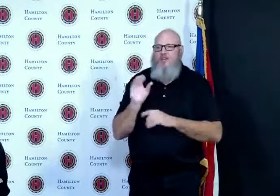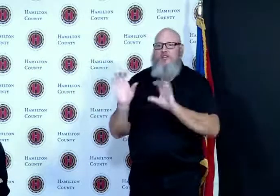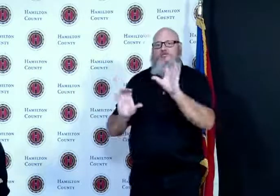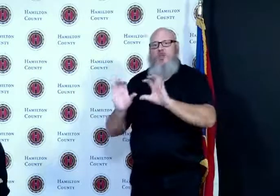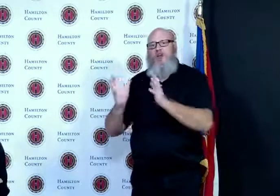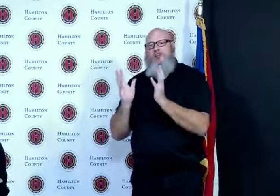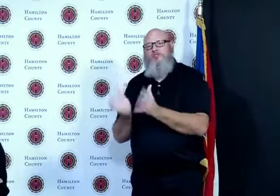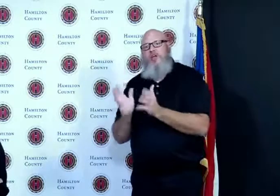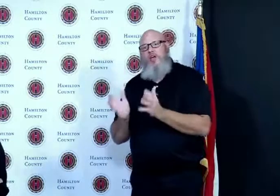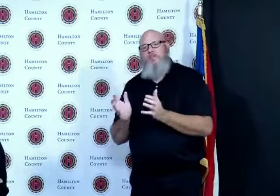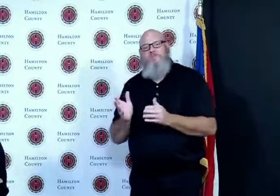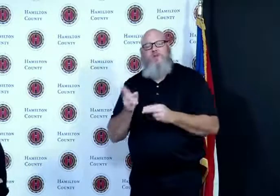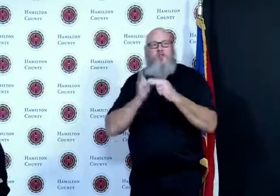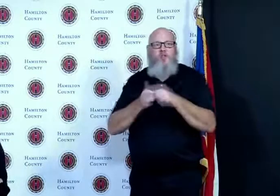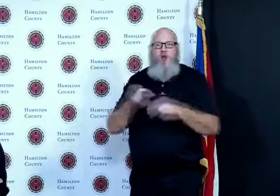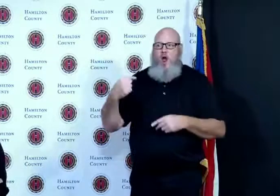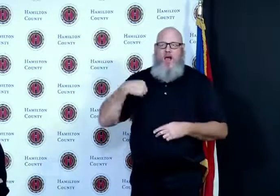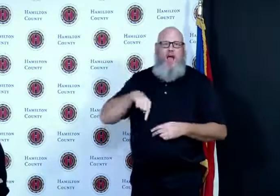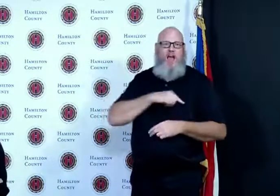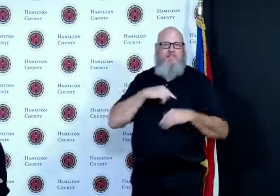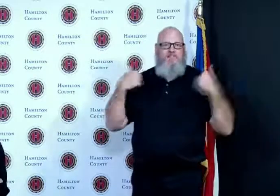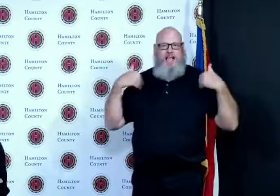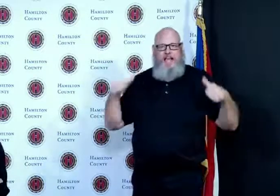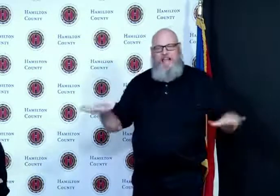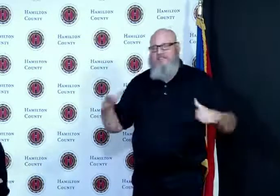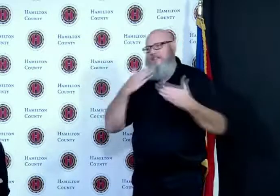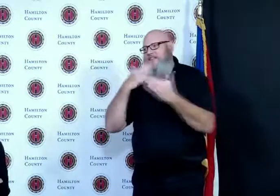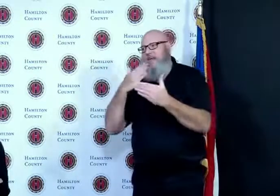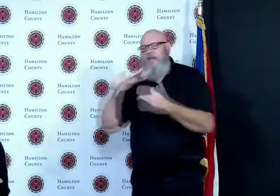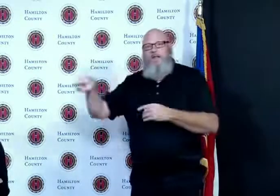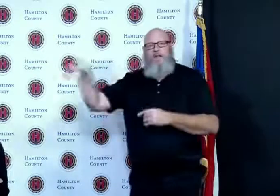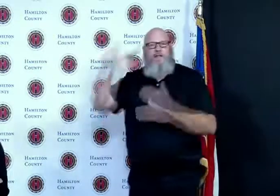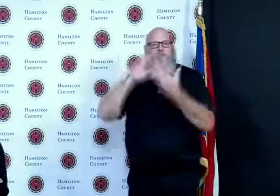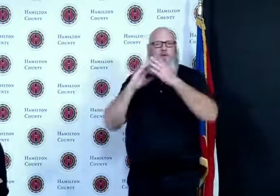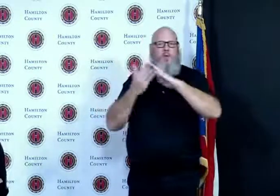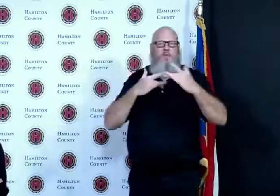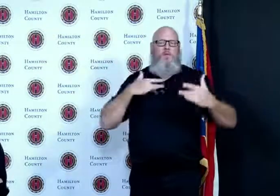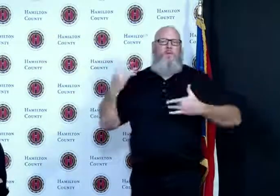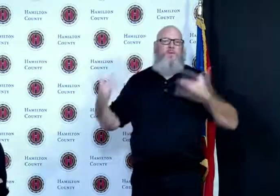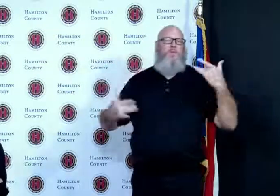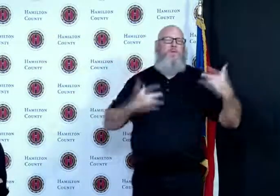they're thanking them over and over again for their service and so I just wanted to say one more